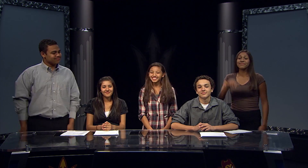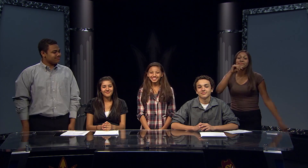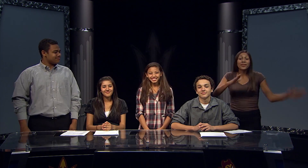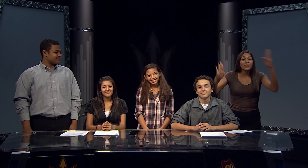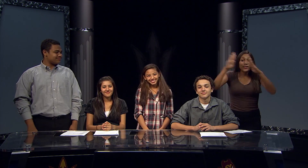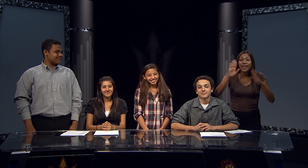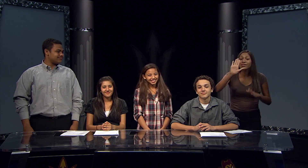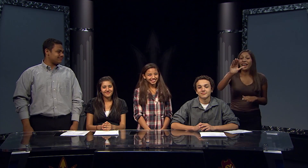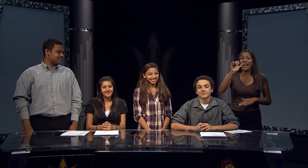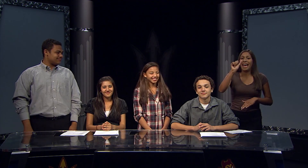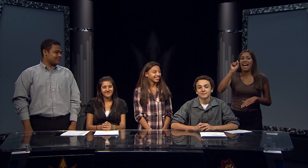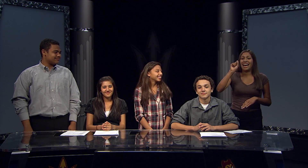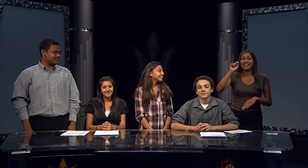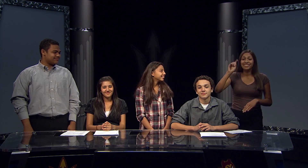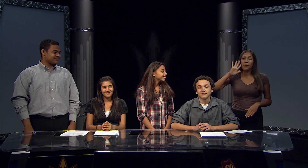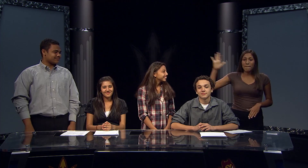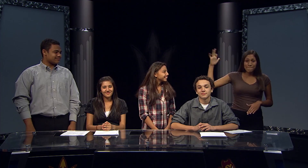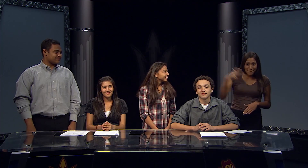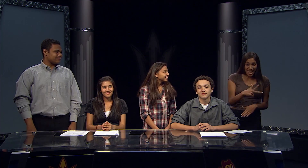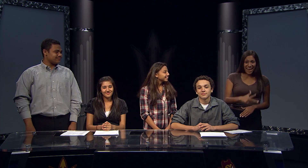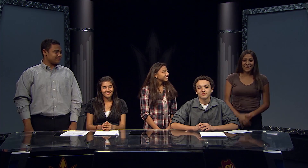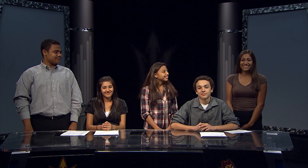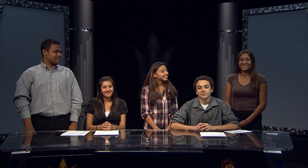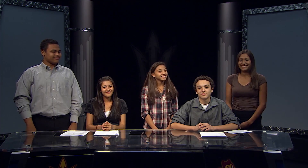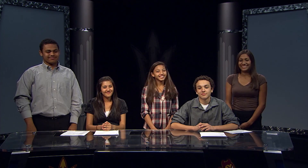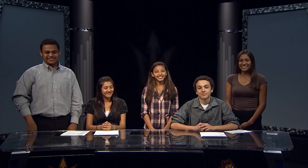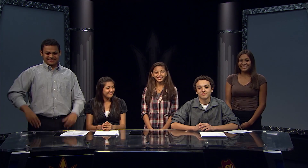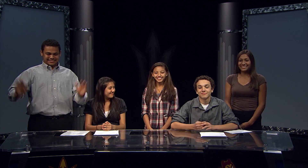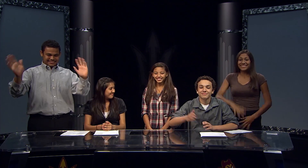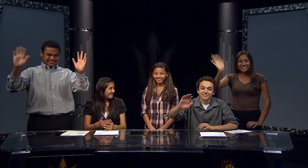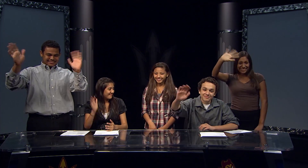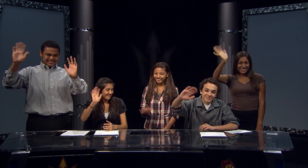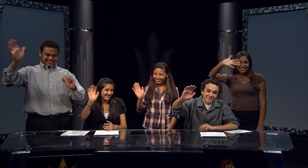BUT DON'T WORRY... YOU'LL HAVE YOUR REGULAR ANCHORS BACK. BYE